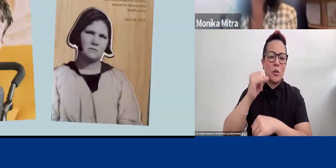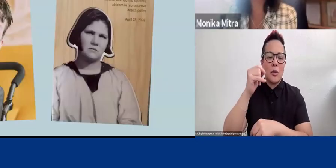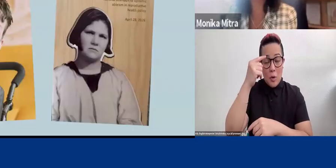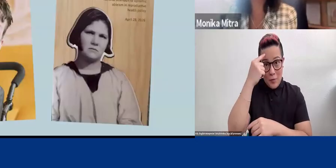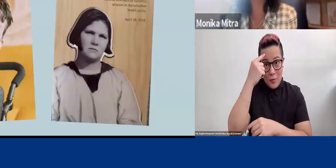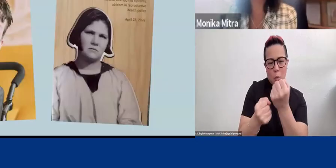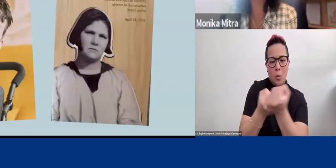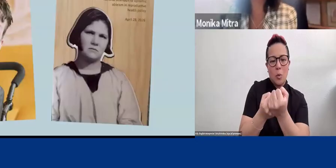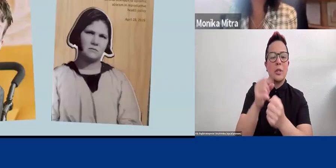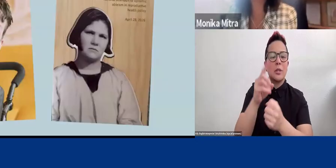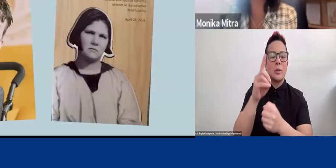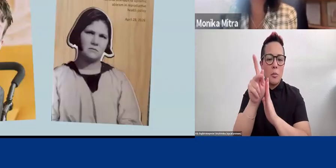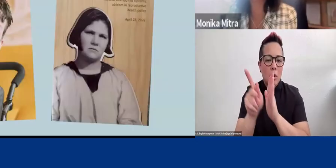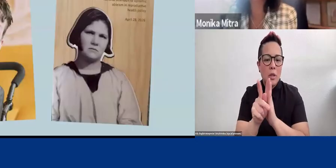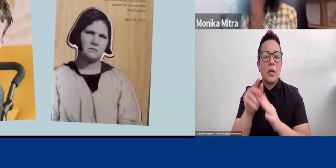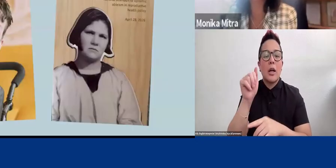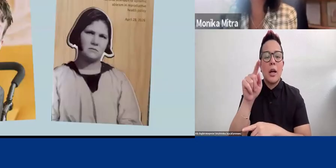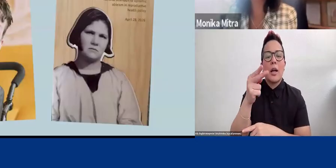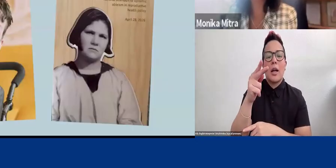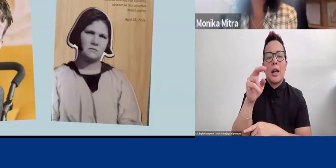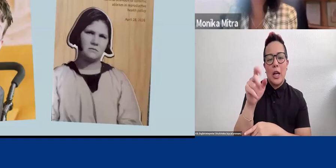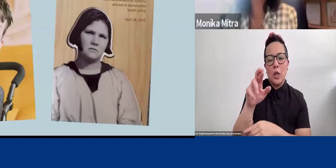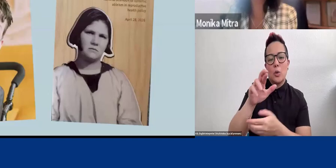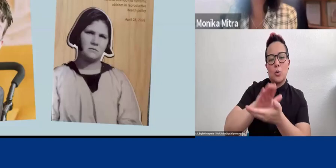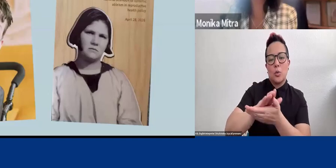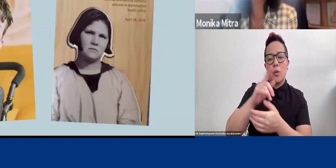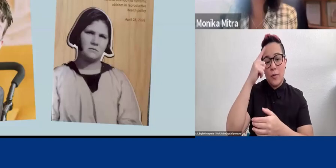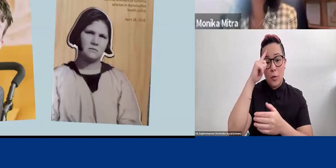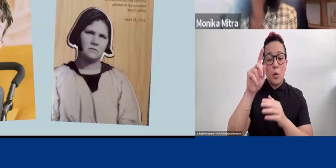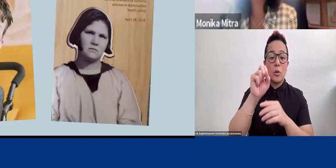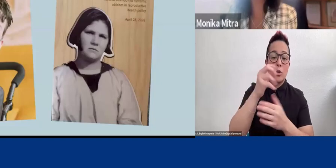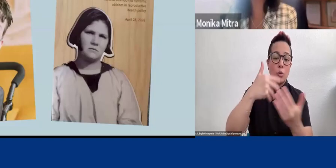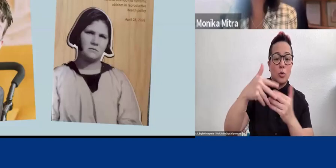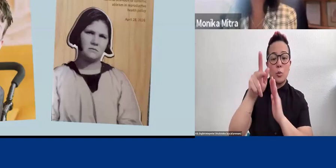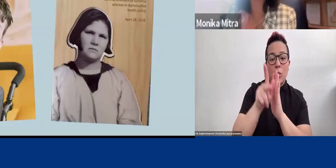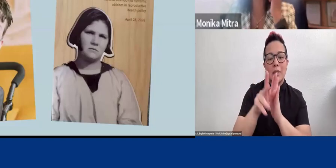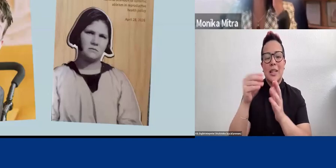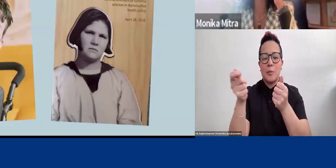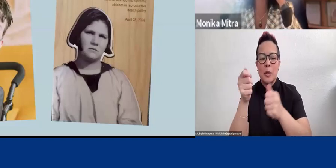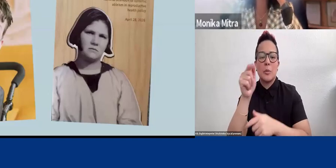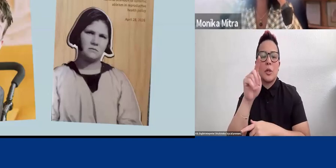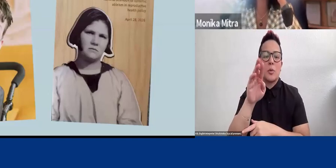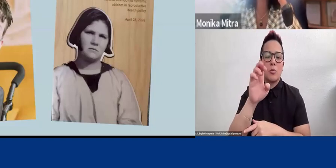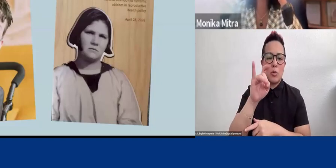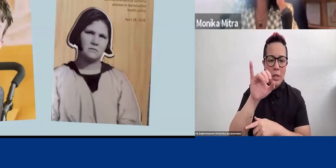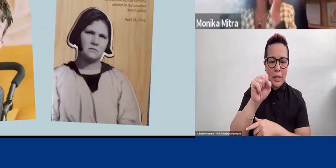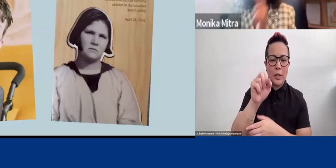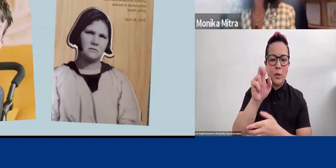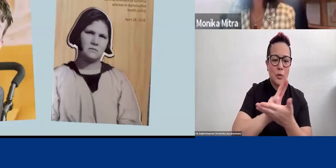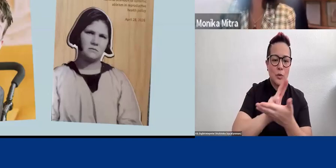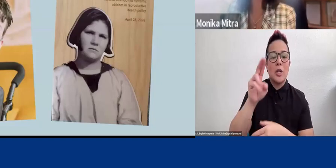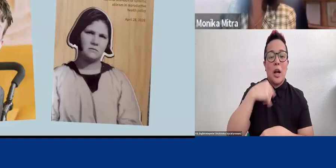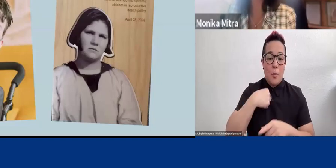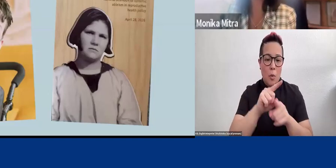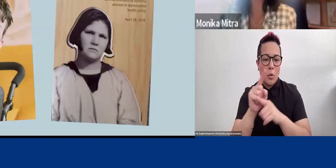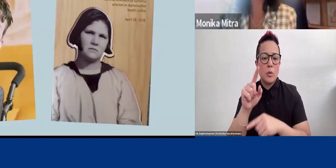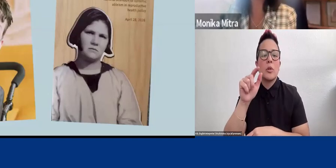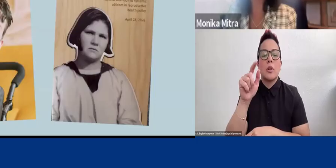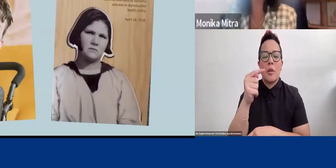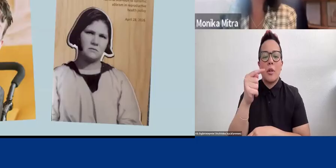and Management at Brandeis University. I'm also the Nancy Lurie Marks Professor of Disability Policy. As a visual description,